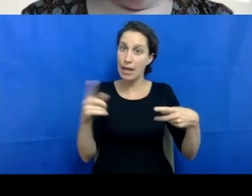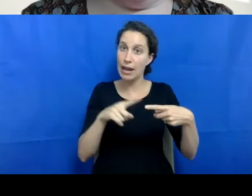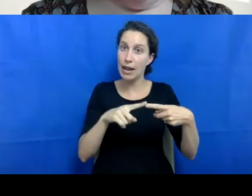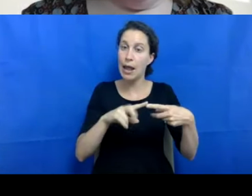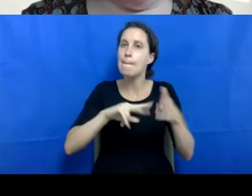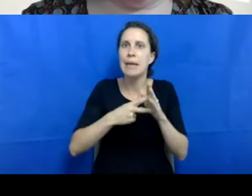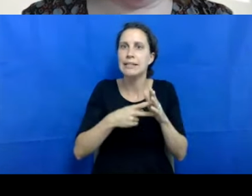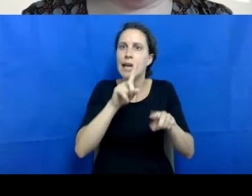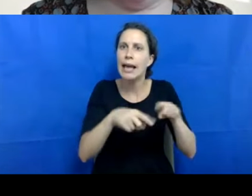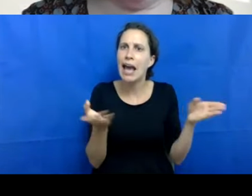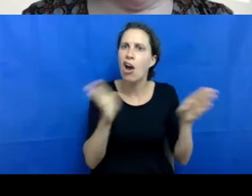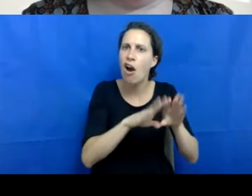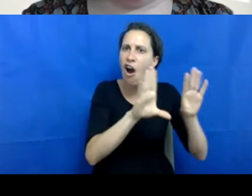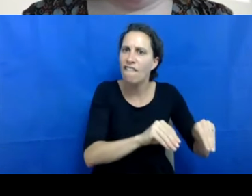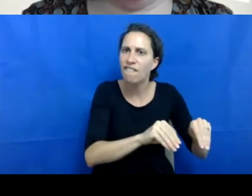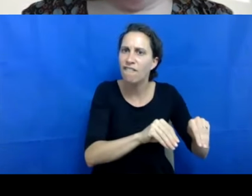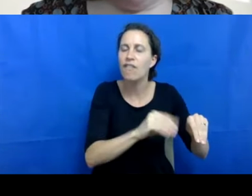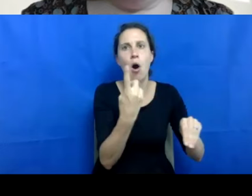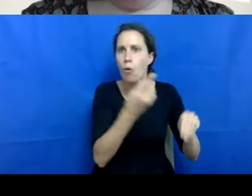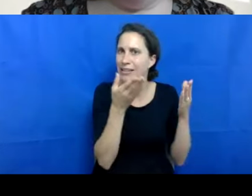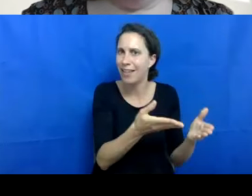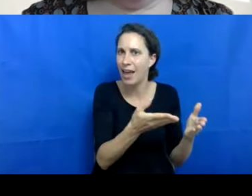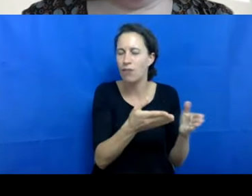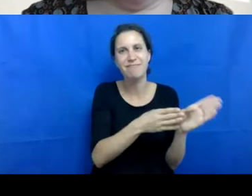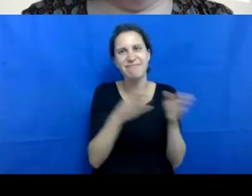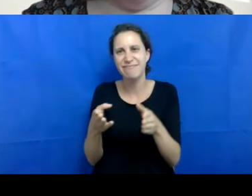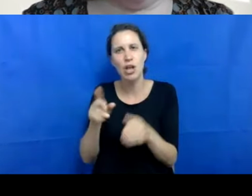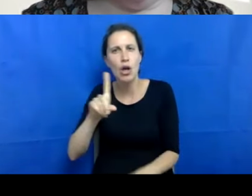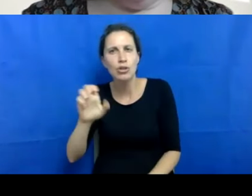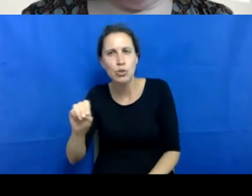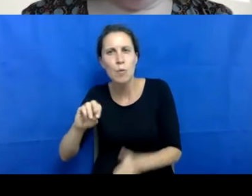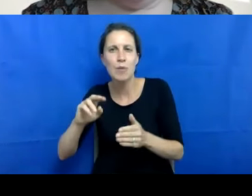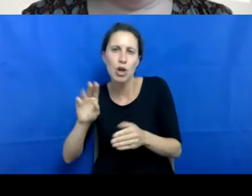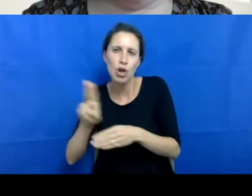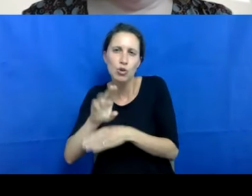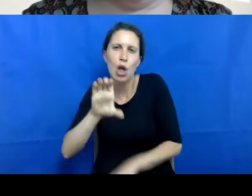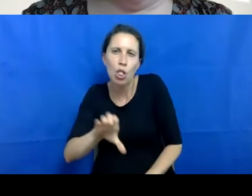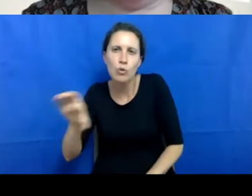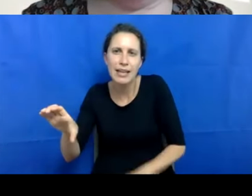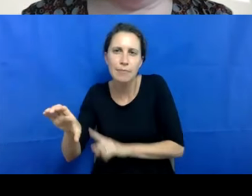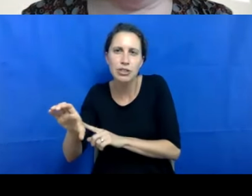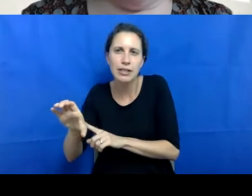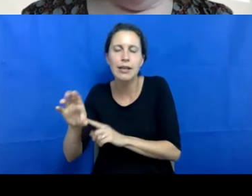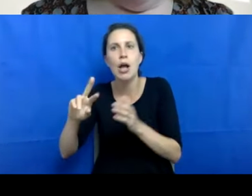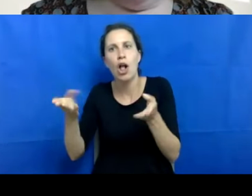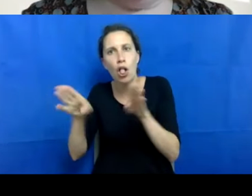Zoom uses closed captioning, meaning people can turn them on if they would like to see them.